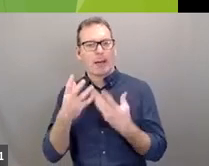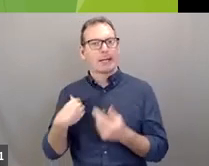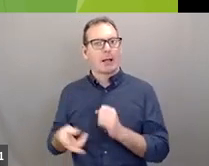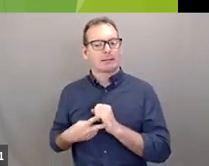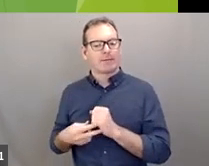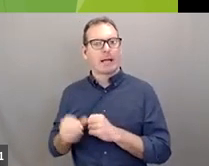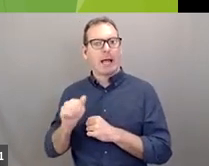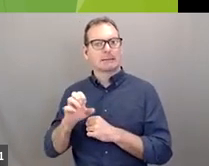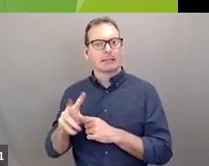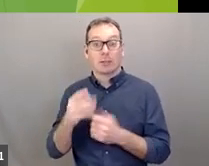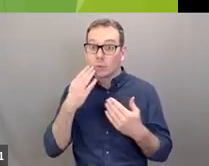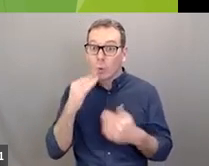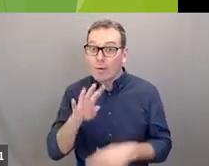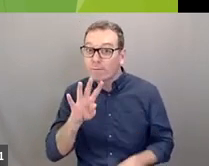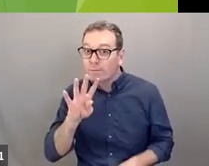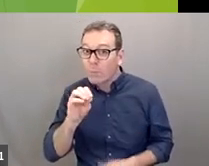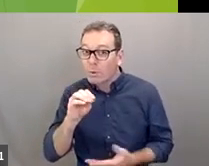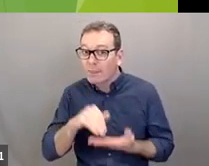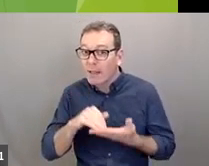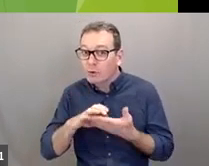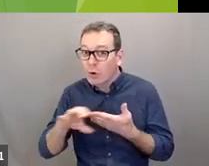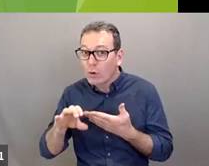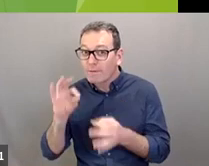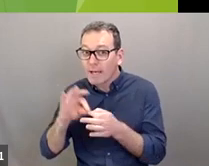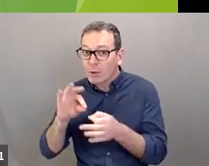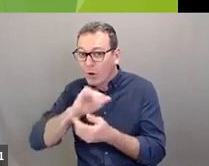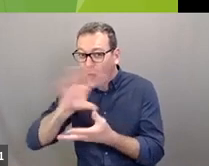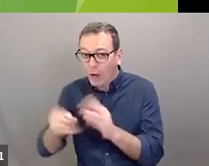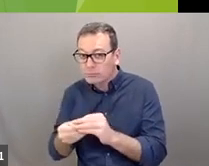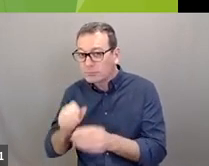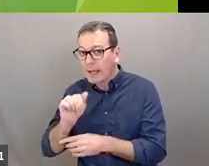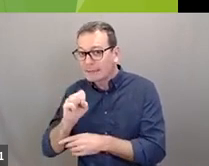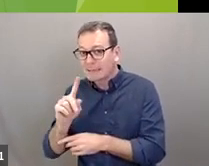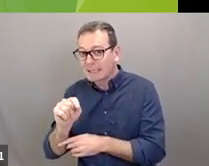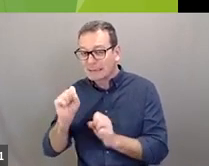person it also has a cap on the level of gifts that a recipient received and deducts most other